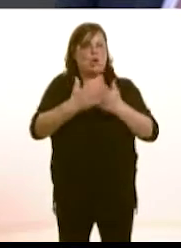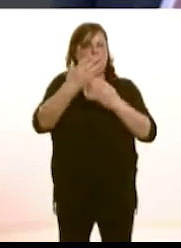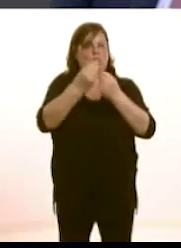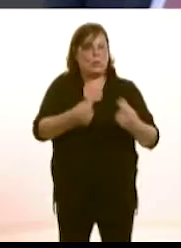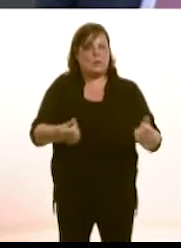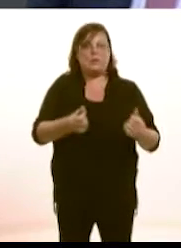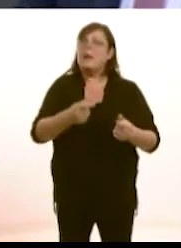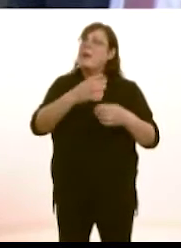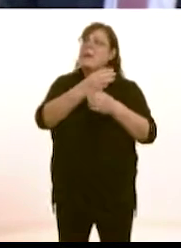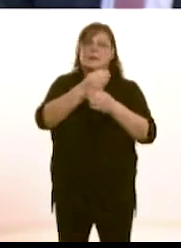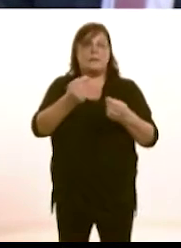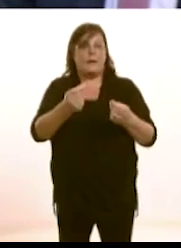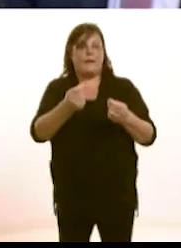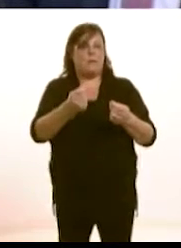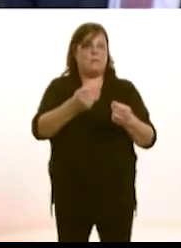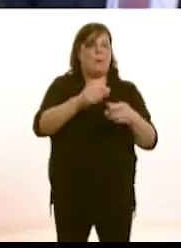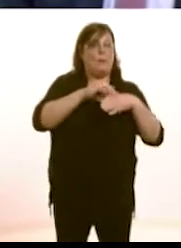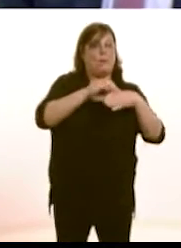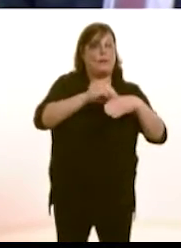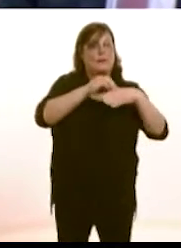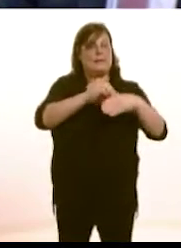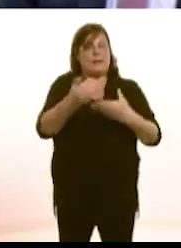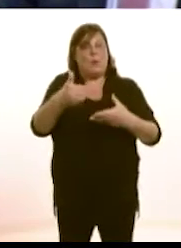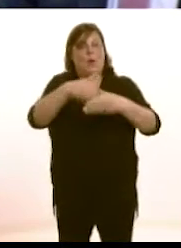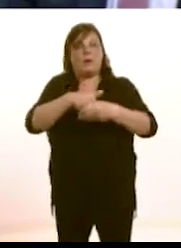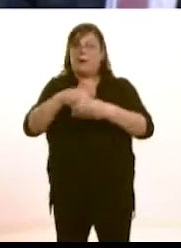Several data science apprenticeships under the Welsh Governmentís scheme will be filled,